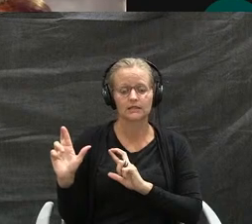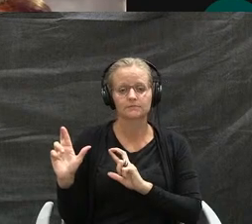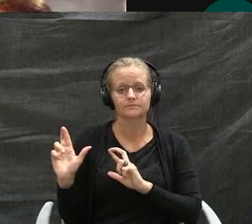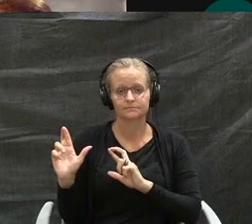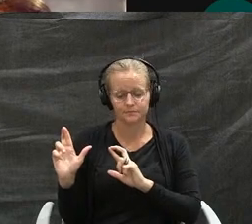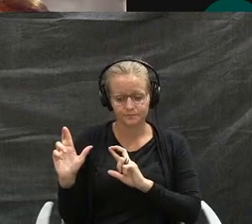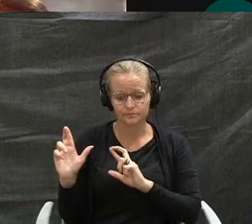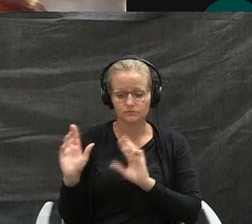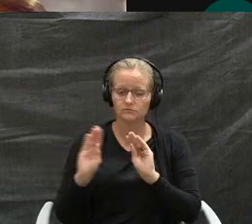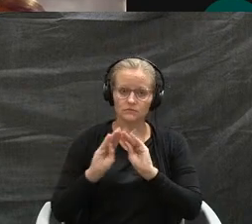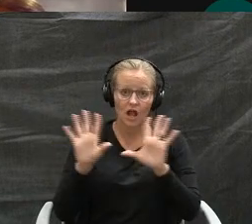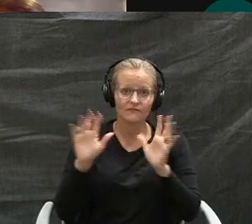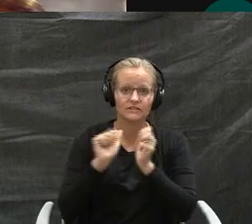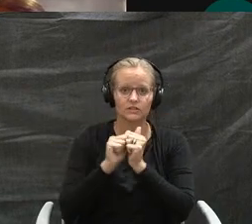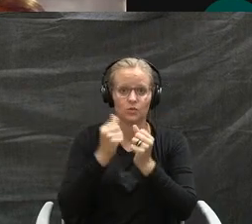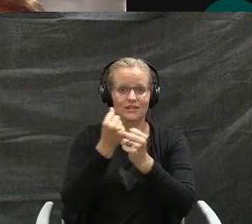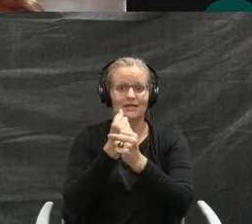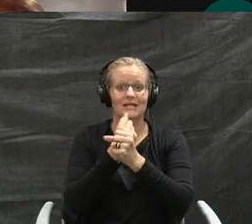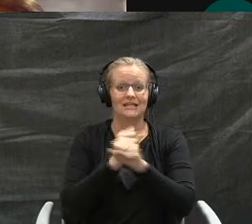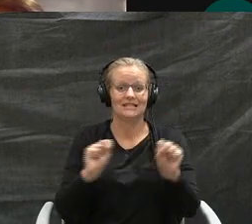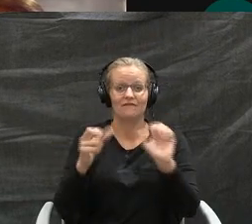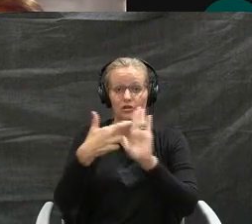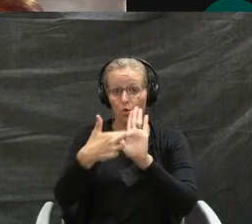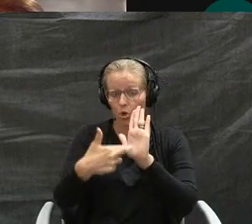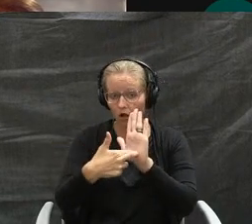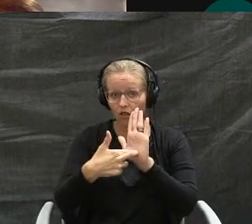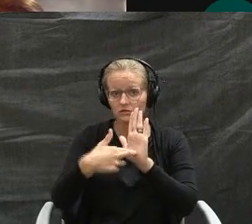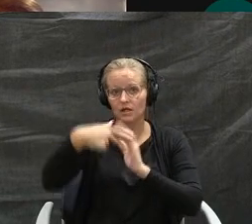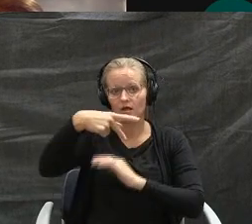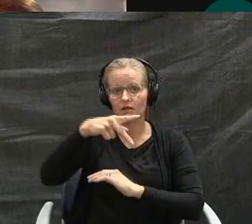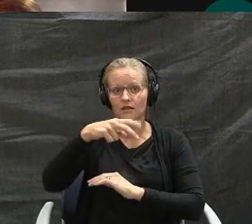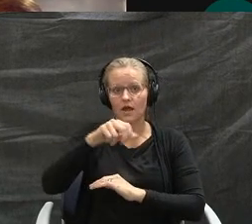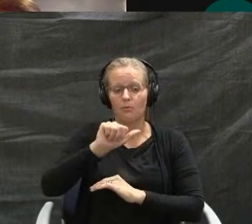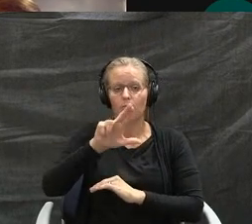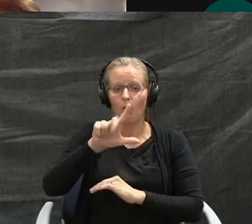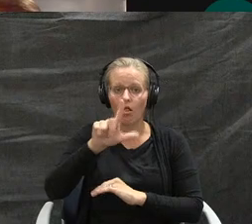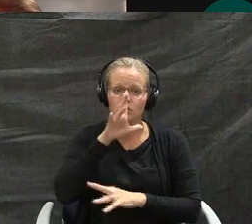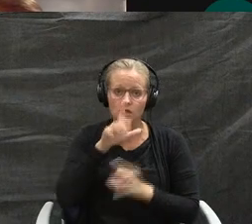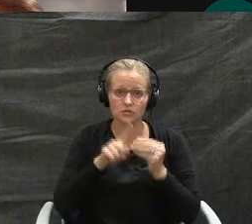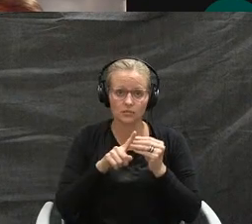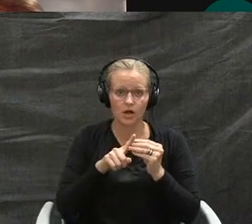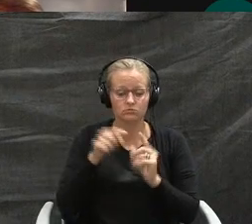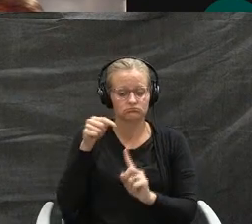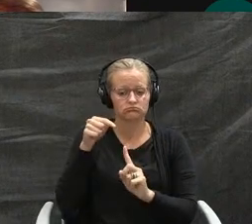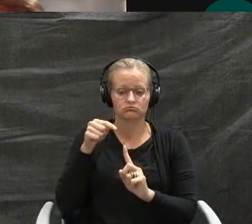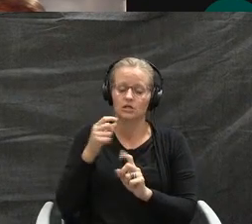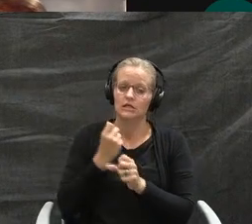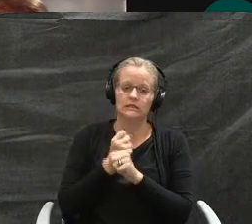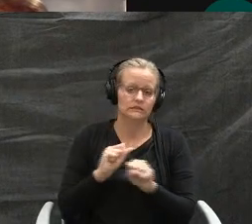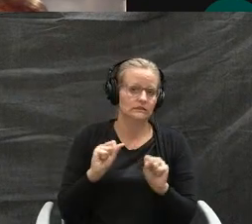And then obviously you know with all the safety protocols that Paul alluded to, those are critical, right? To make sure